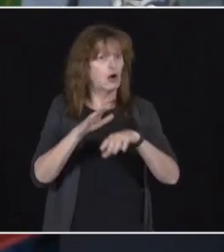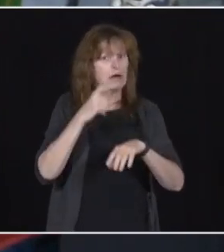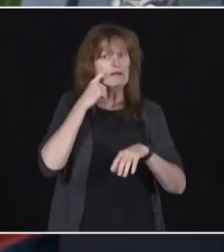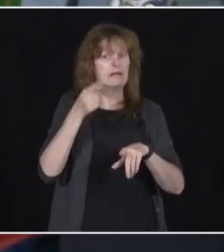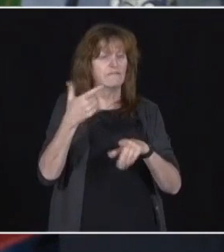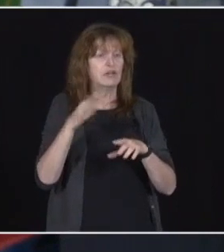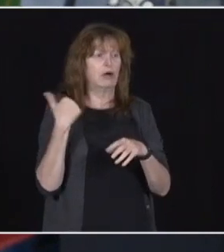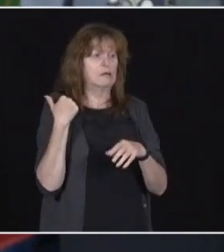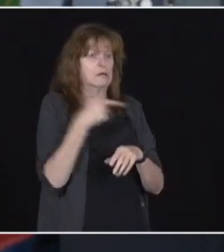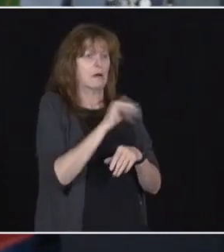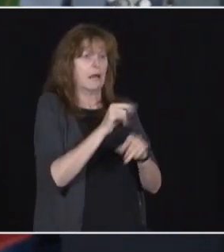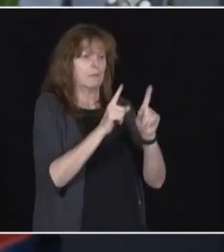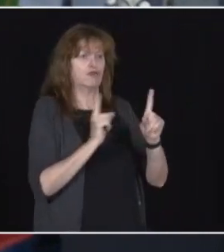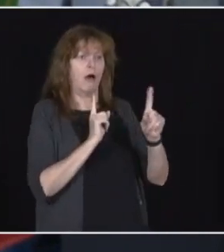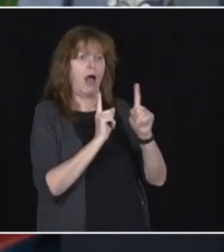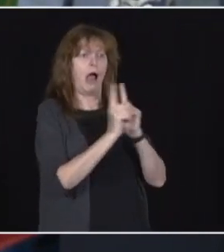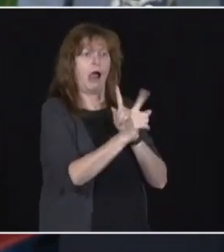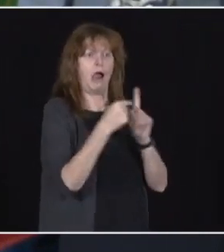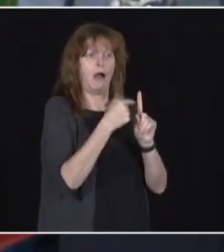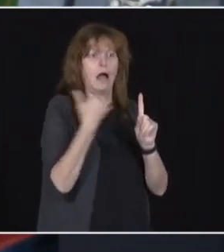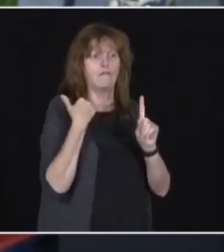This will protect